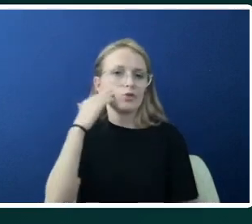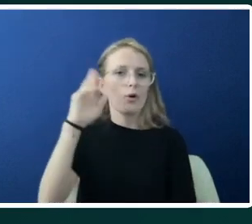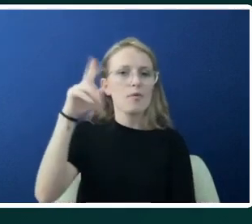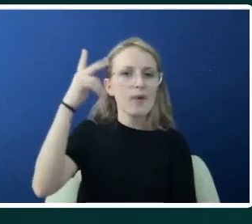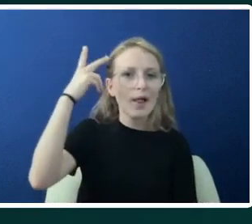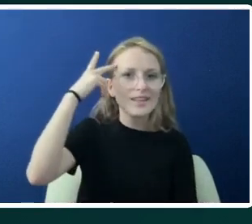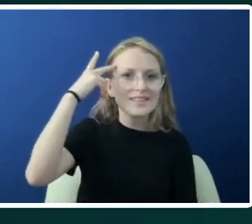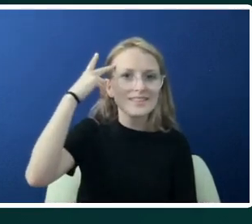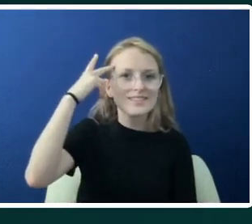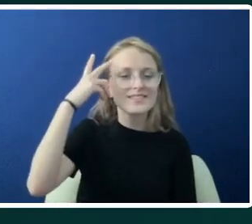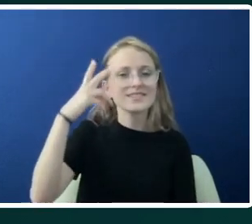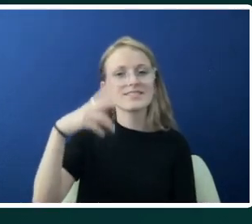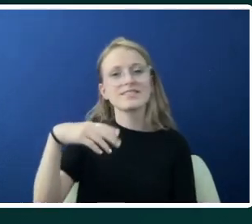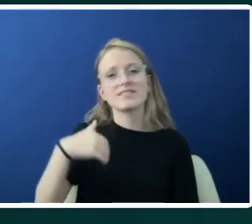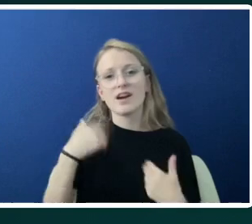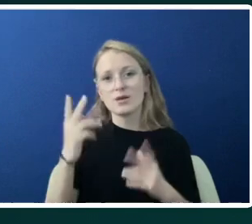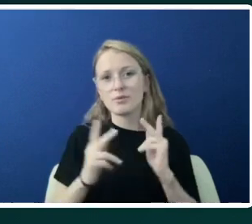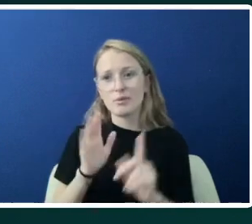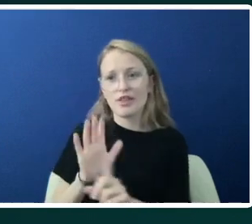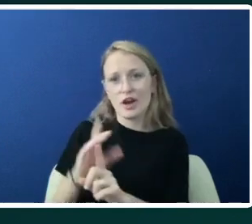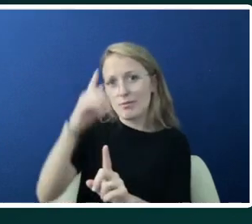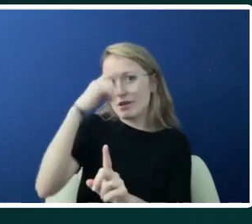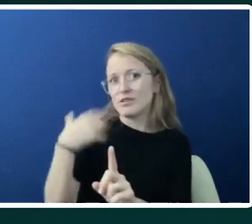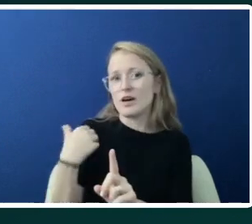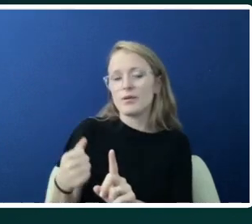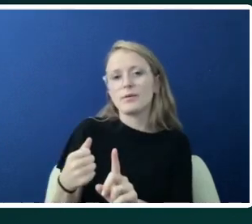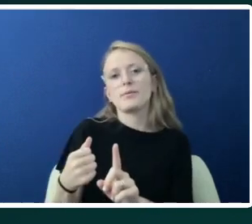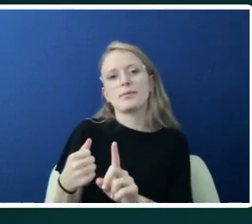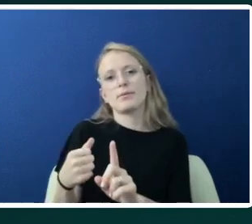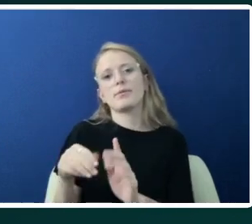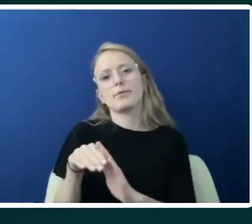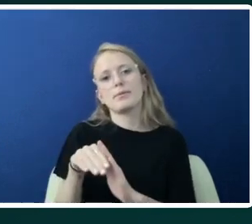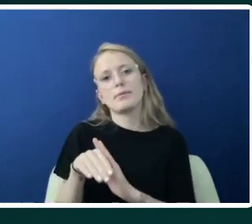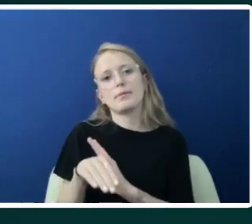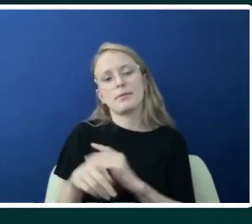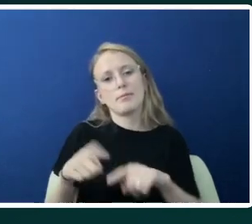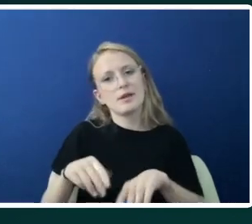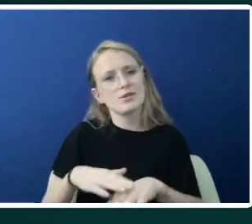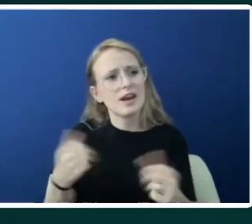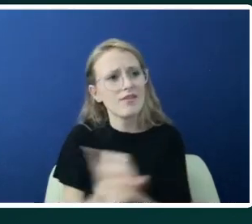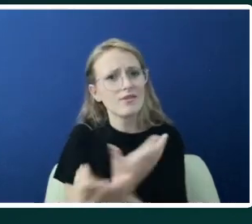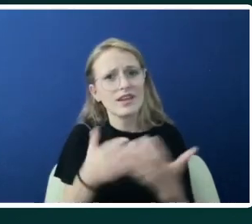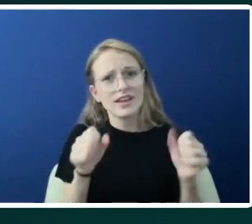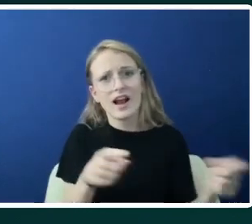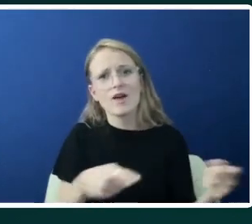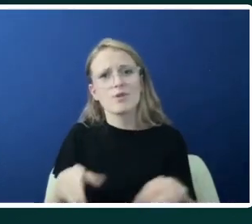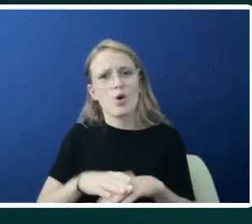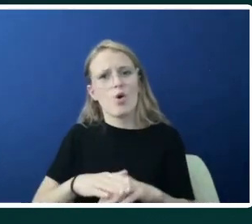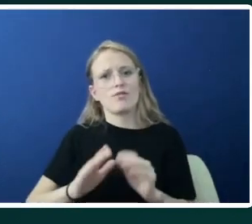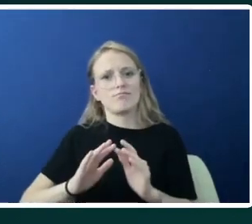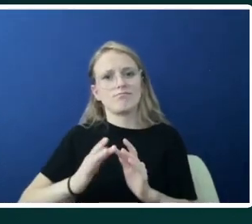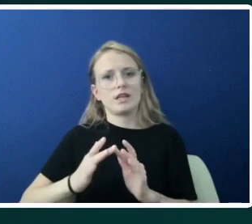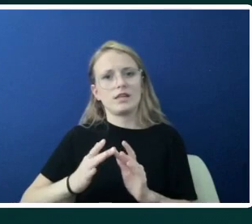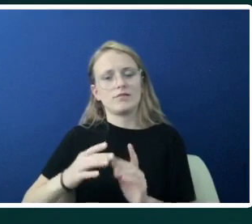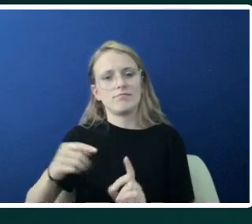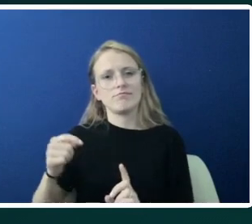young people's mental health is suffering based on things that can happen on the internet. But we also have to remember -- and this is a session about art,